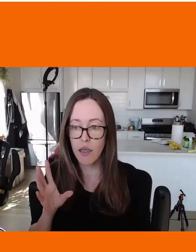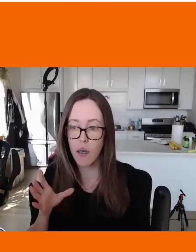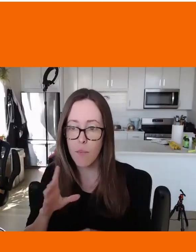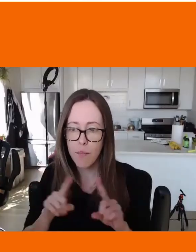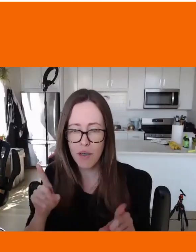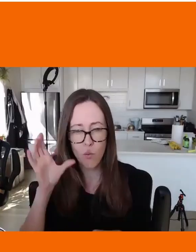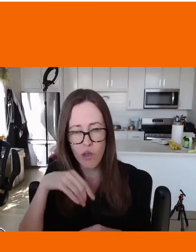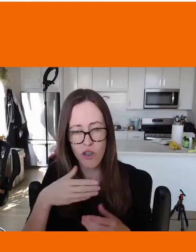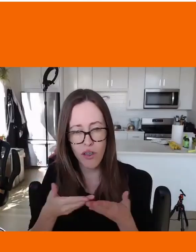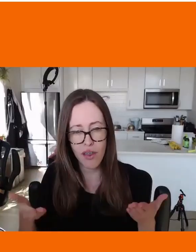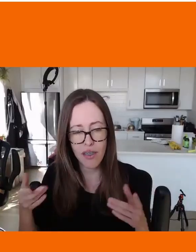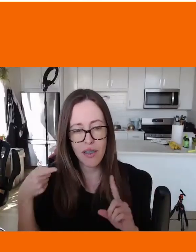is because of the Connexin 26 mutation.